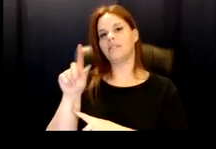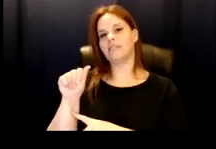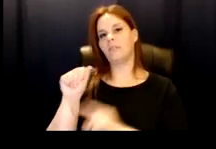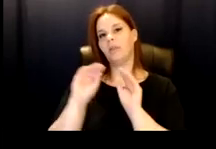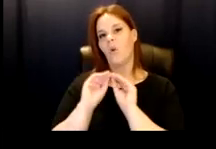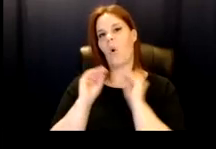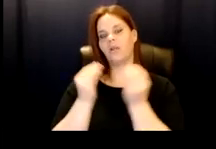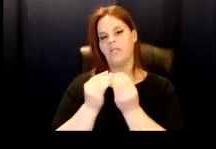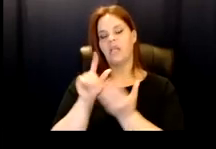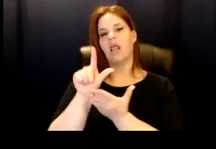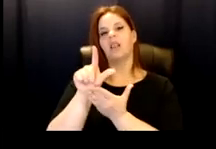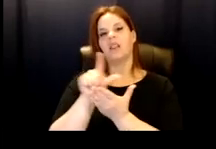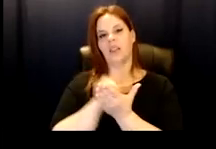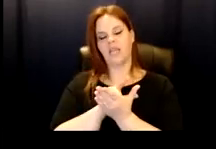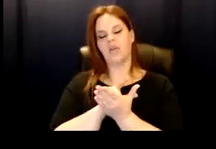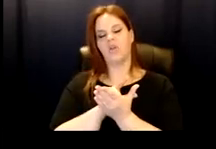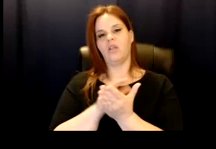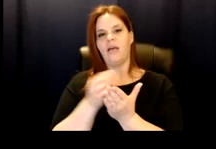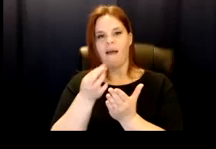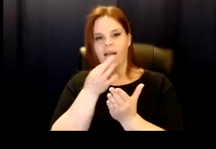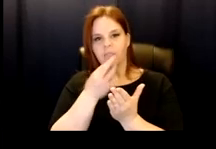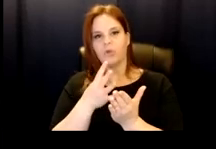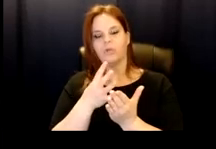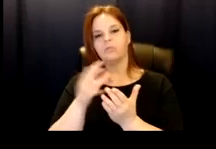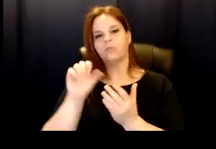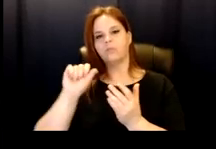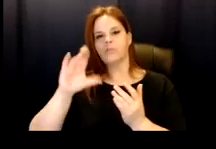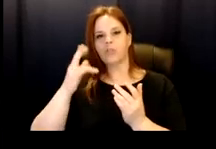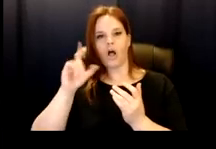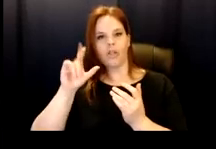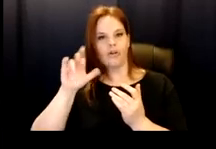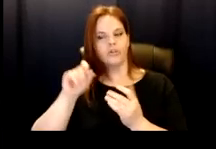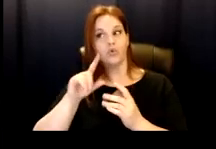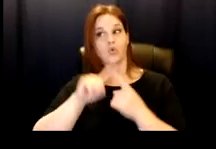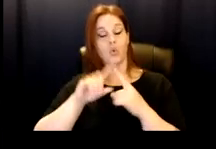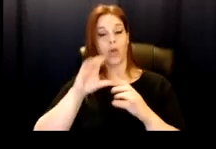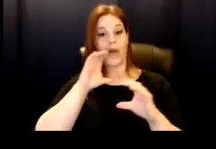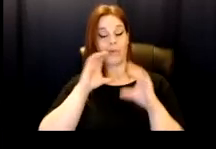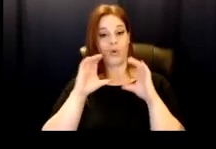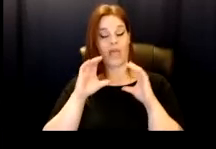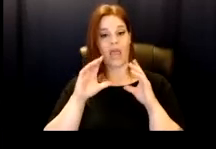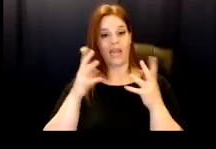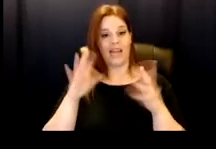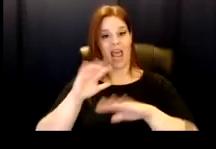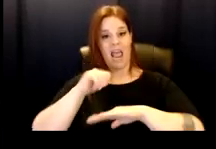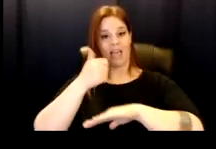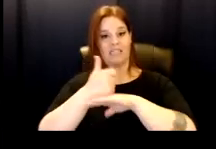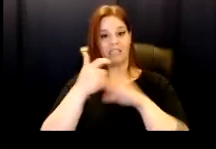legal scholars, experts to communicate existing requirements in the ADA and other federal